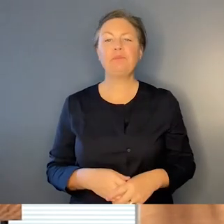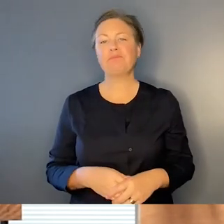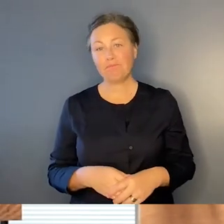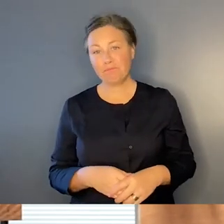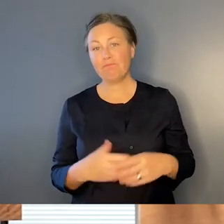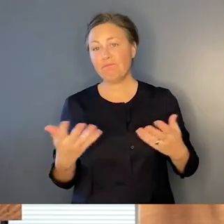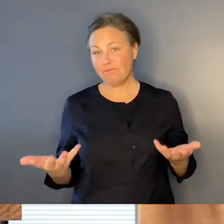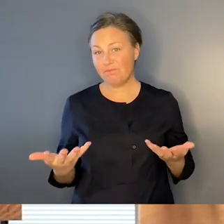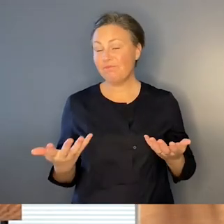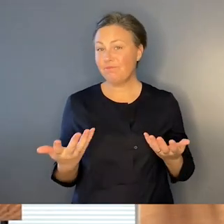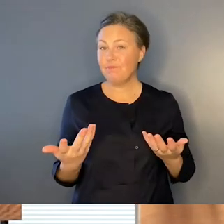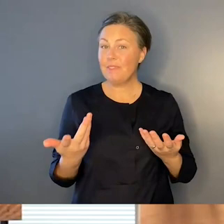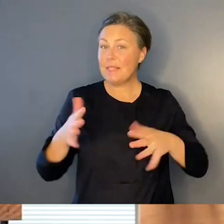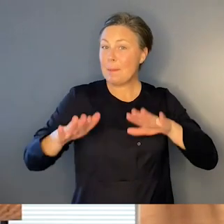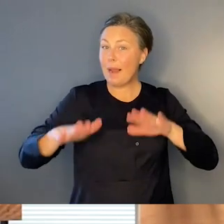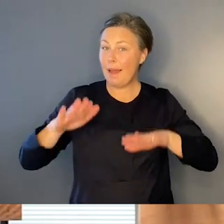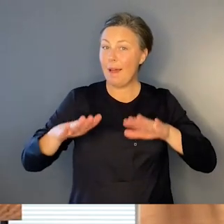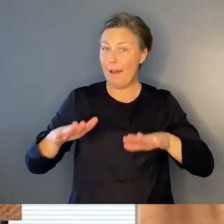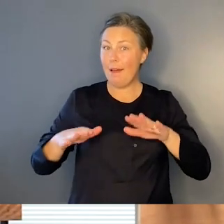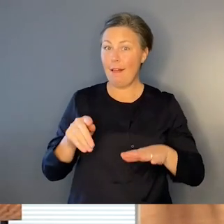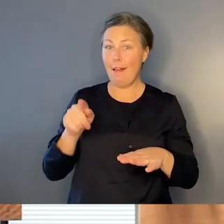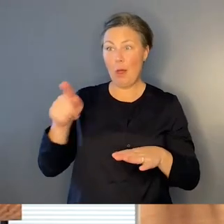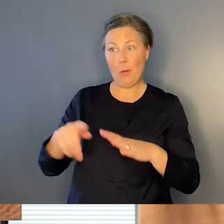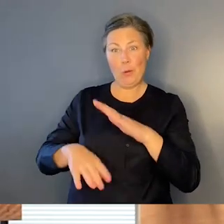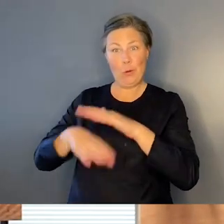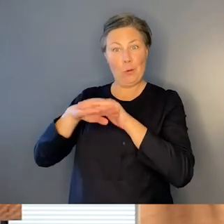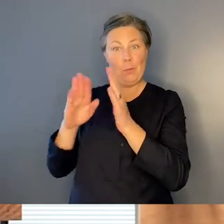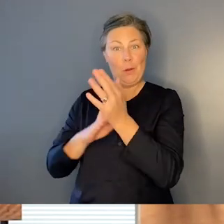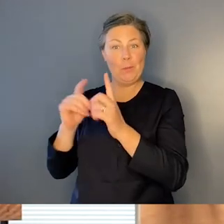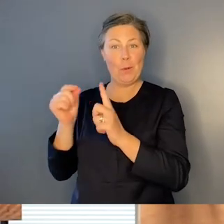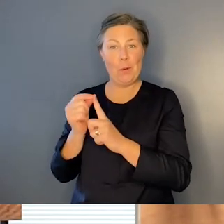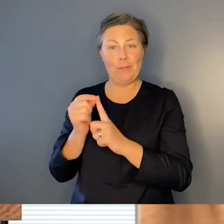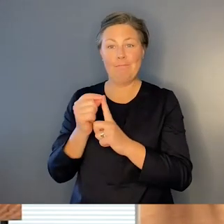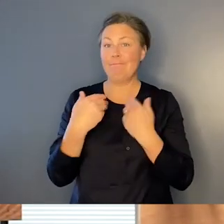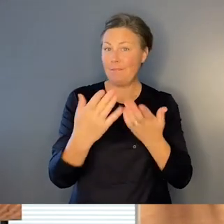The symptoms are the similar of those often leading up to menopause.